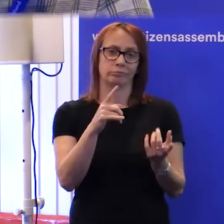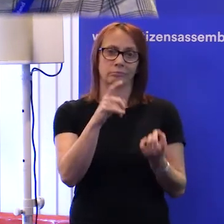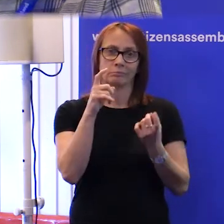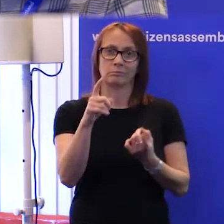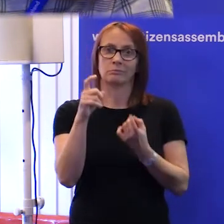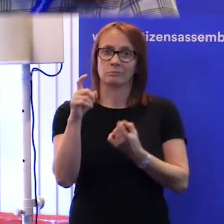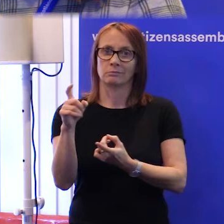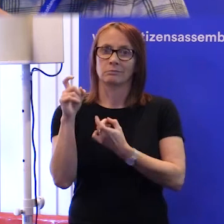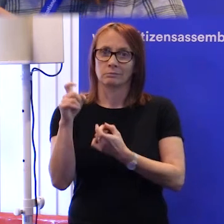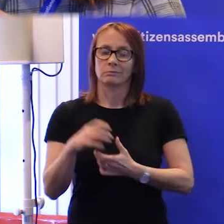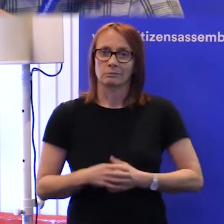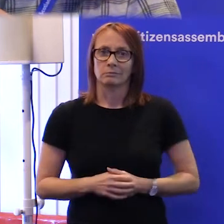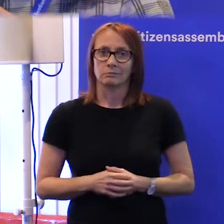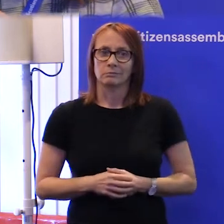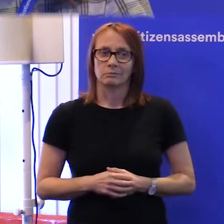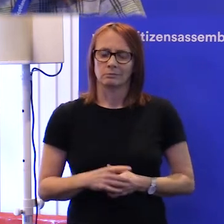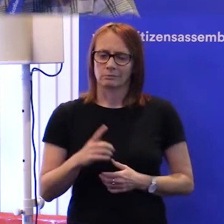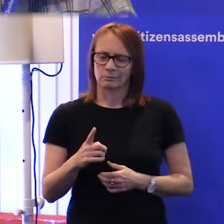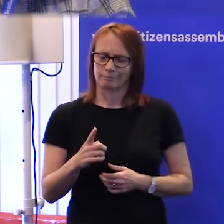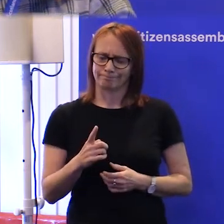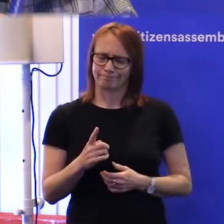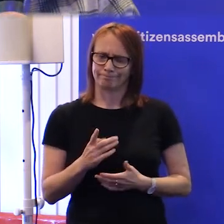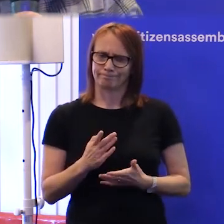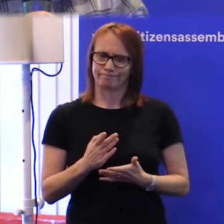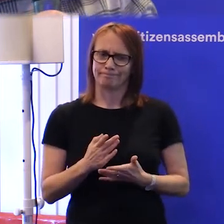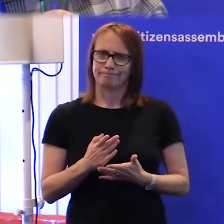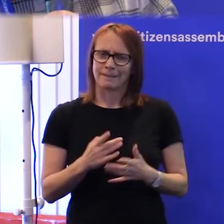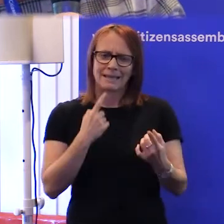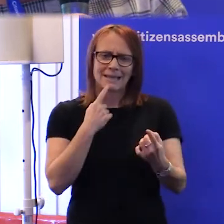actually particular types of information that we're likely to be getting as we